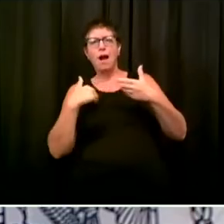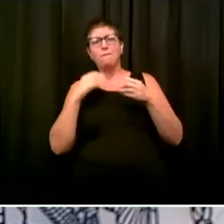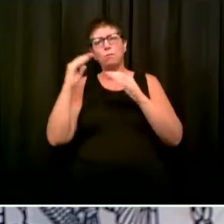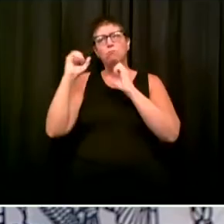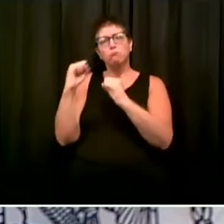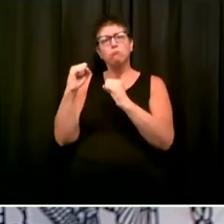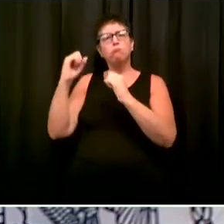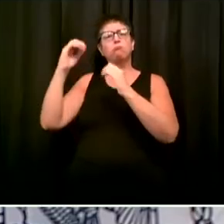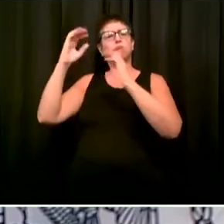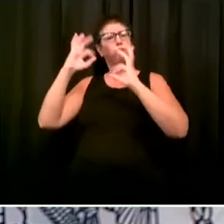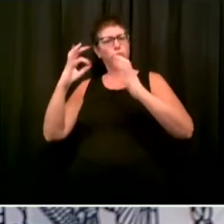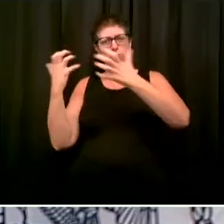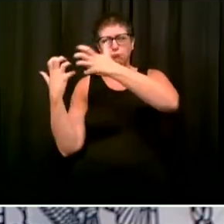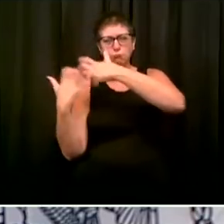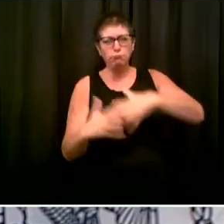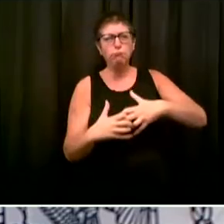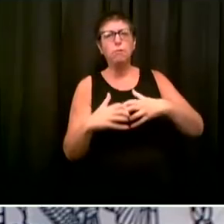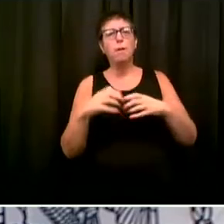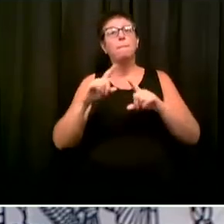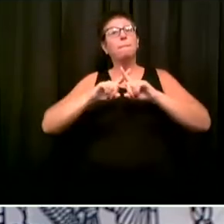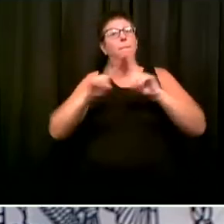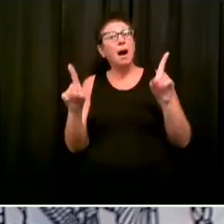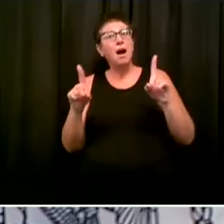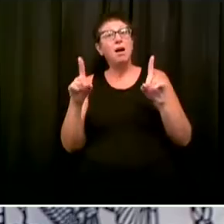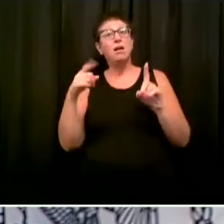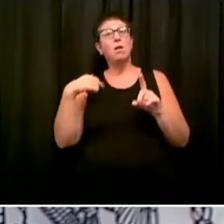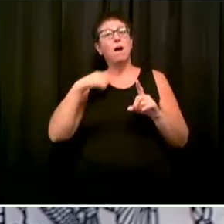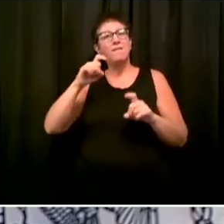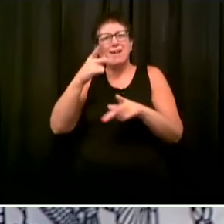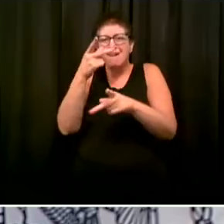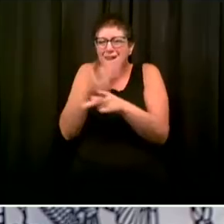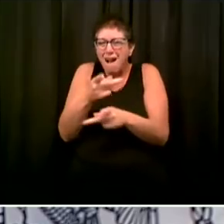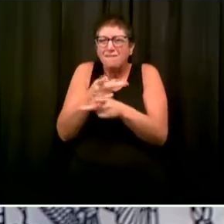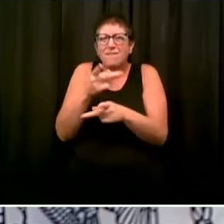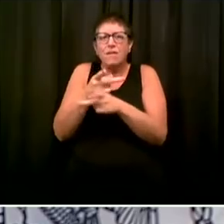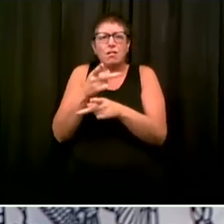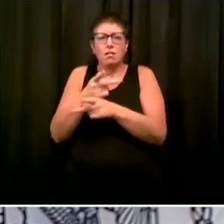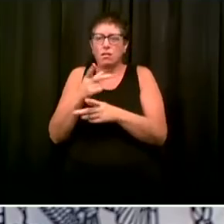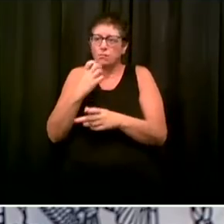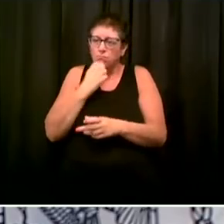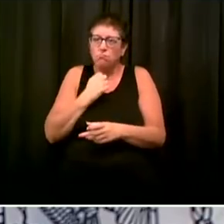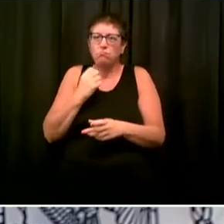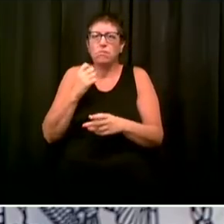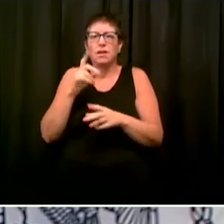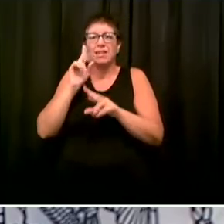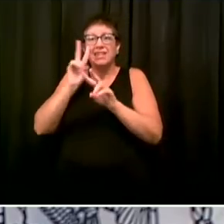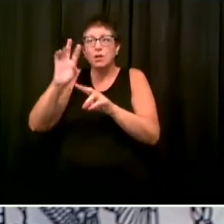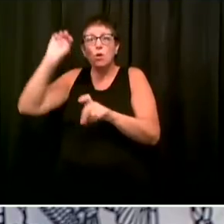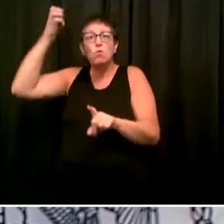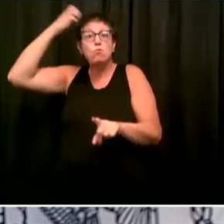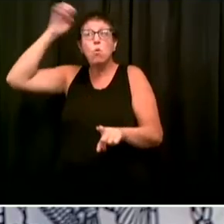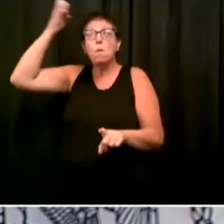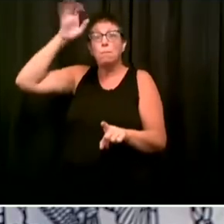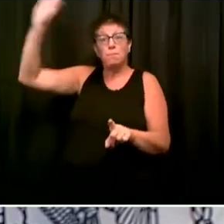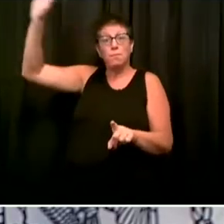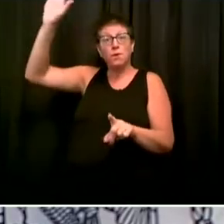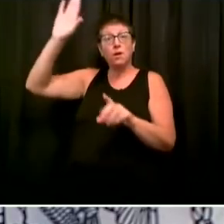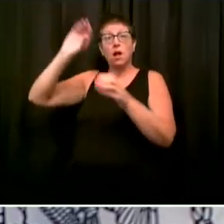HOPEFUL ABOUT NEW YORK CITY. WE A REALSO WATICHN G